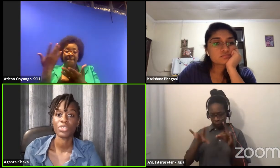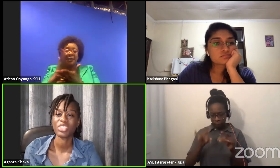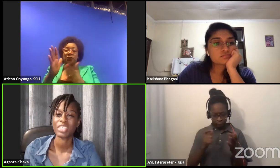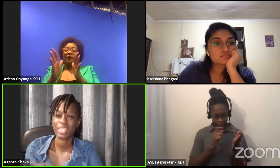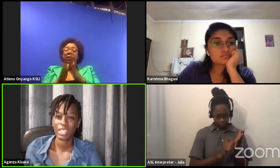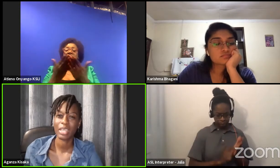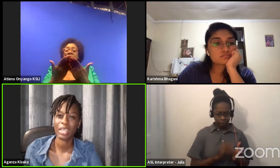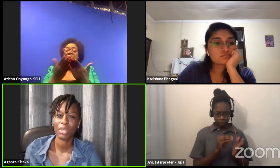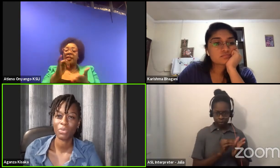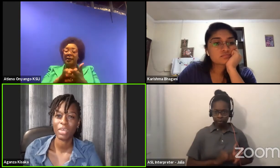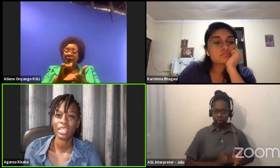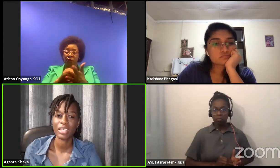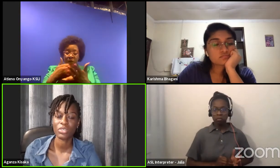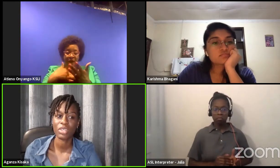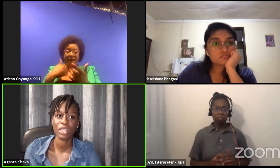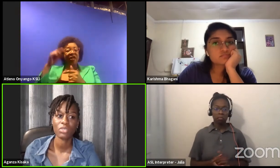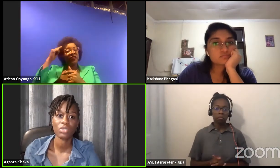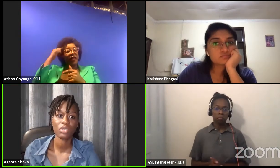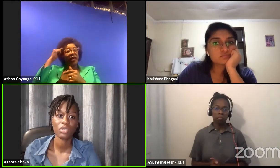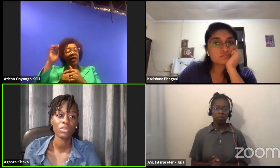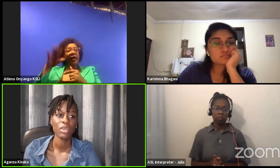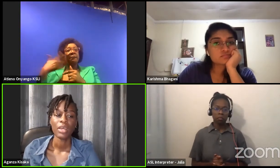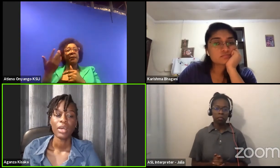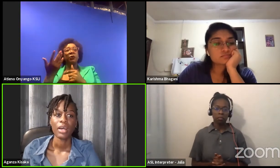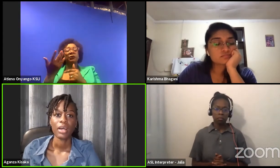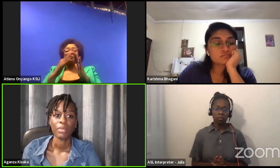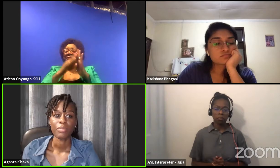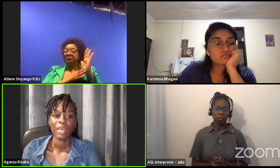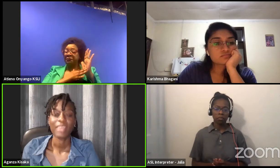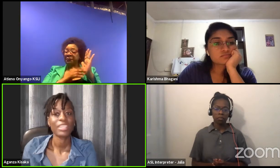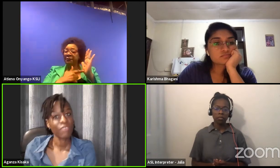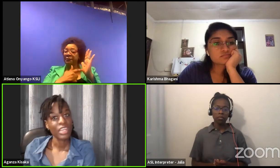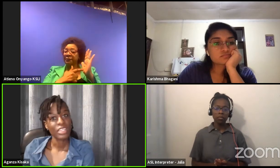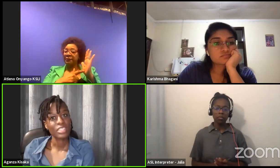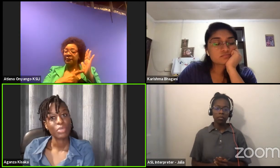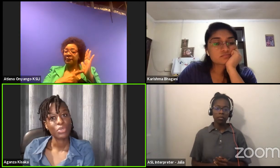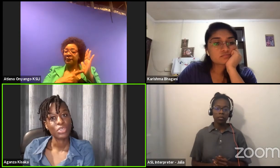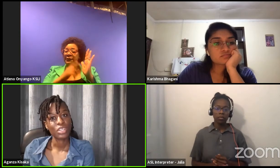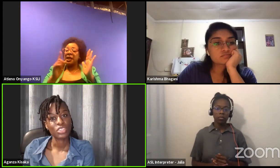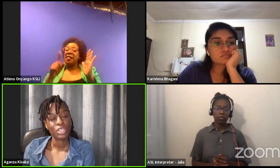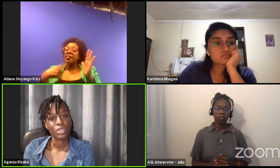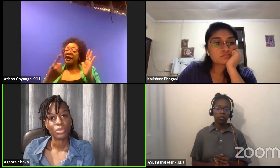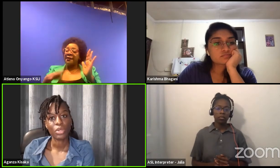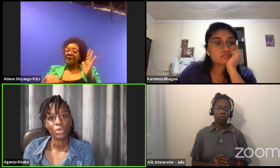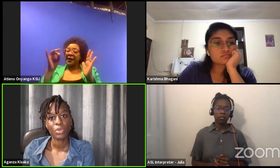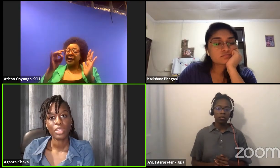and just thinking about why they stood out to you, and then finding someone who you can share your work with